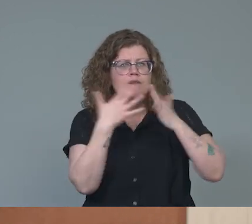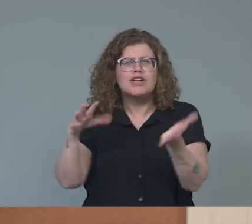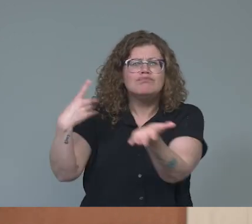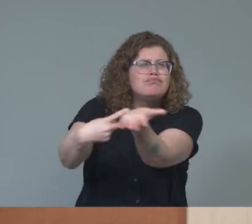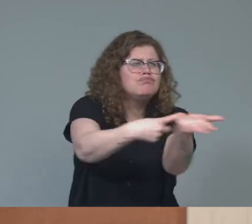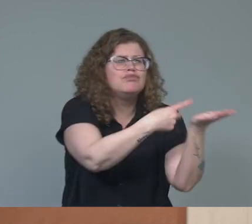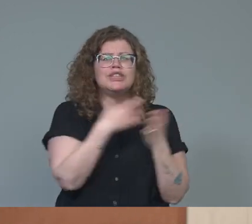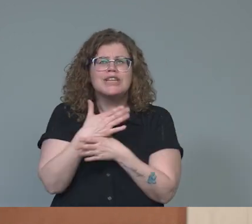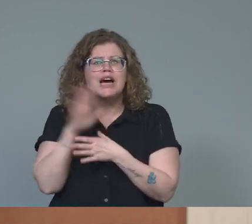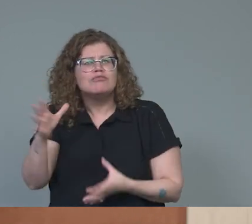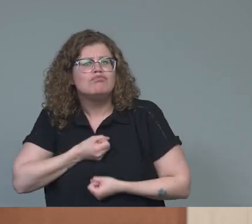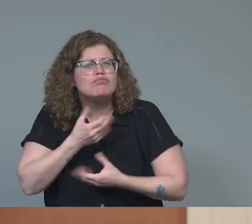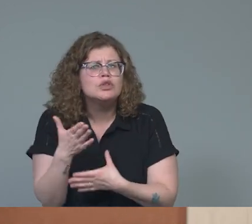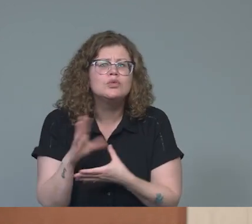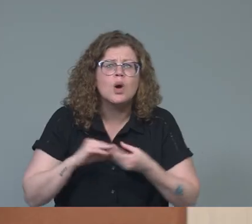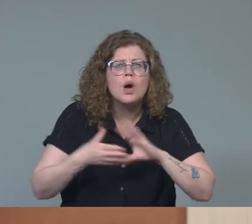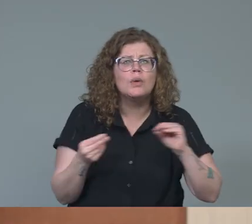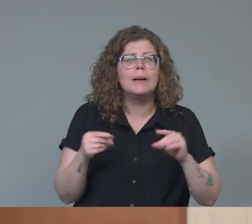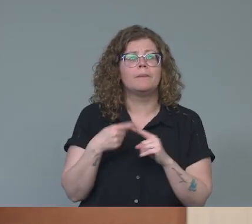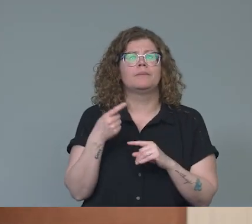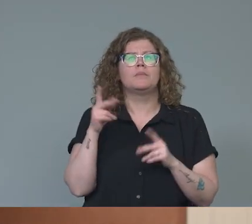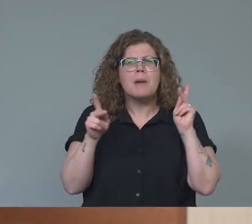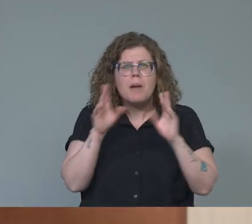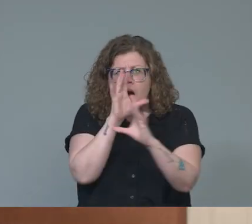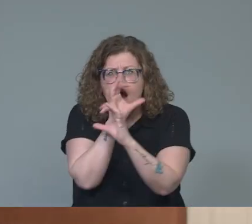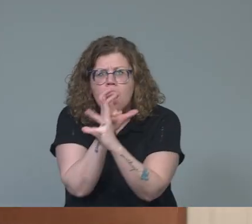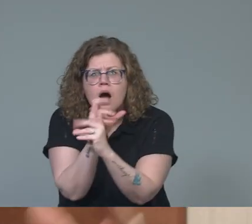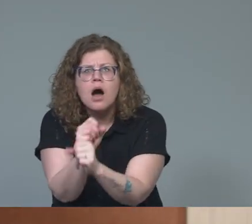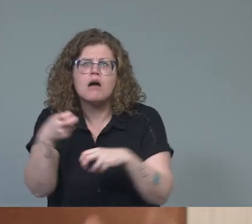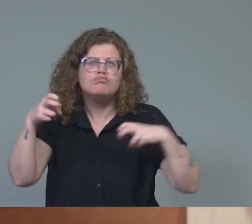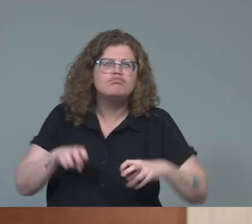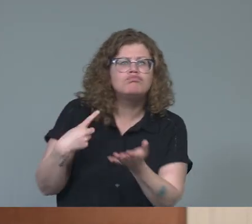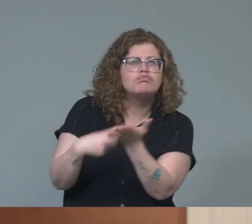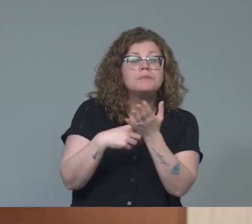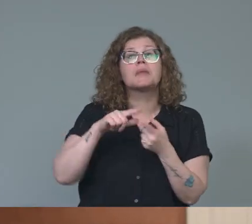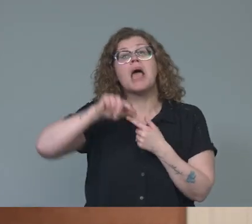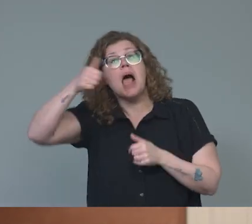informing them of something new, Daniel was able to share that information in a new way through the final artworks